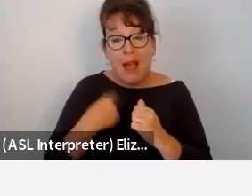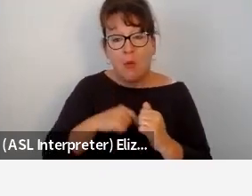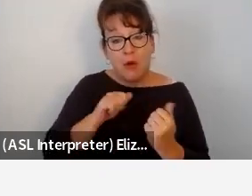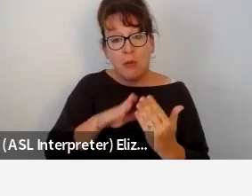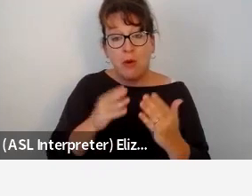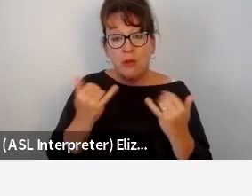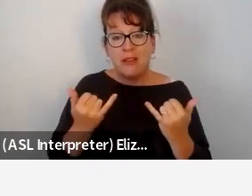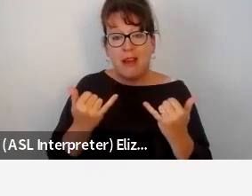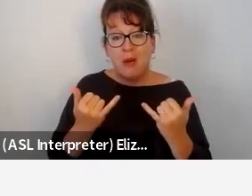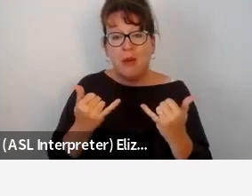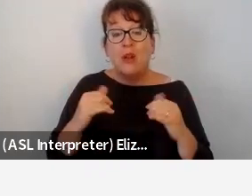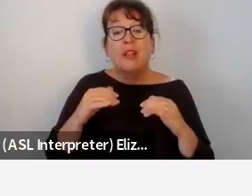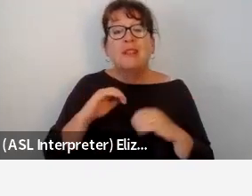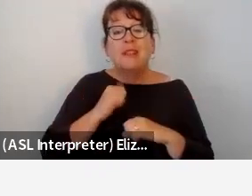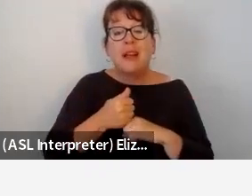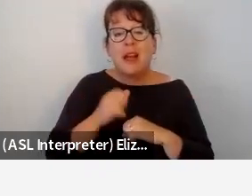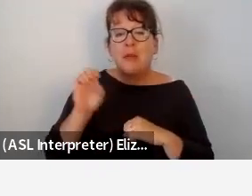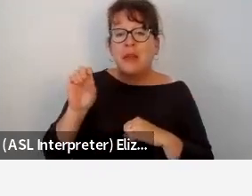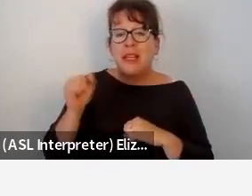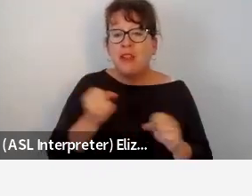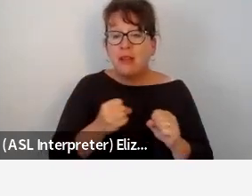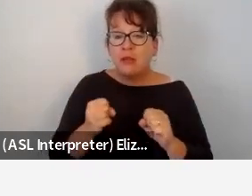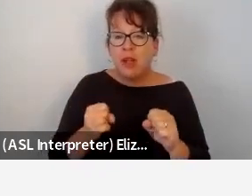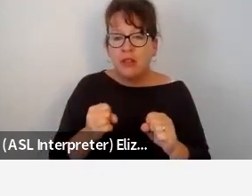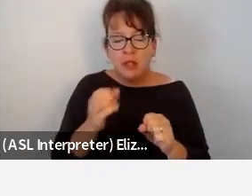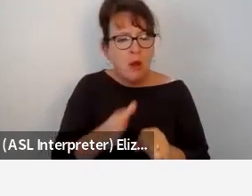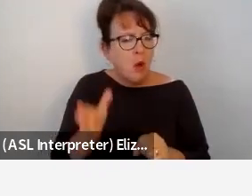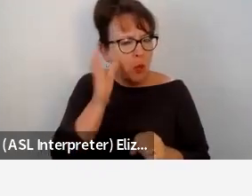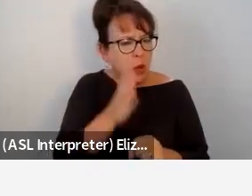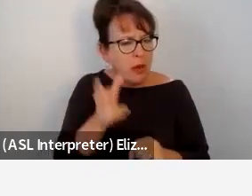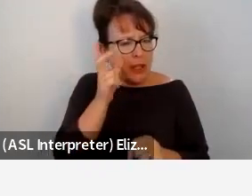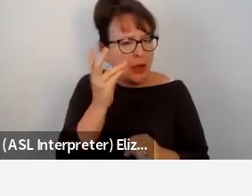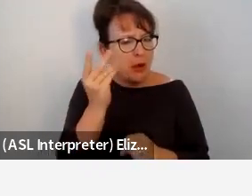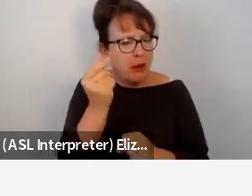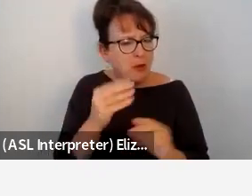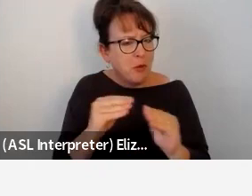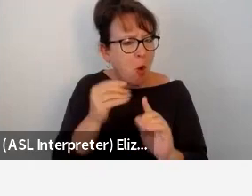earlier in this session, we are anticipating a pretty large